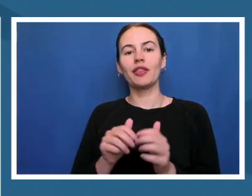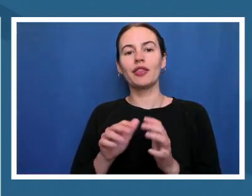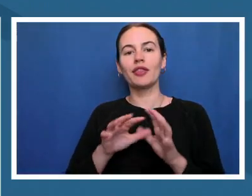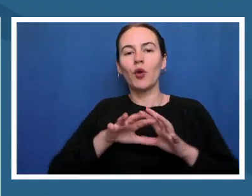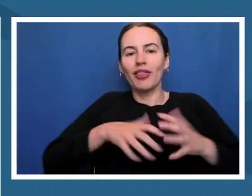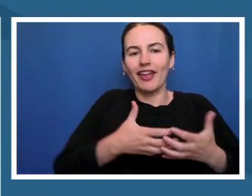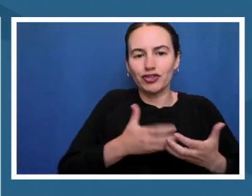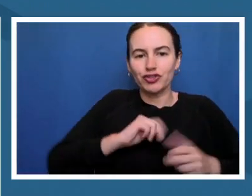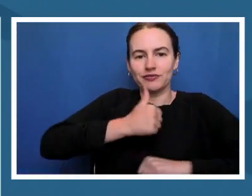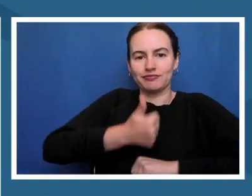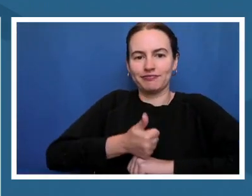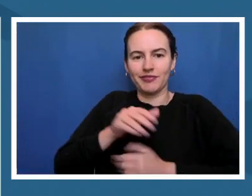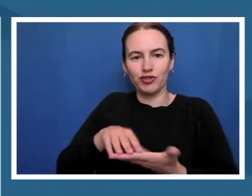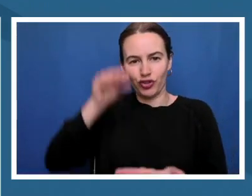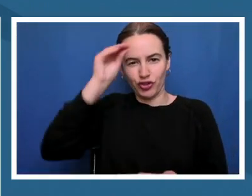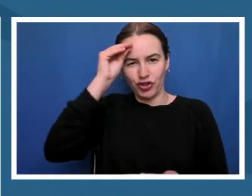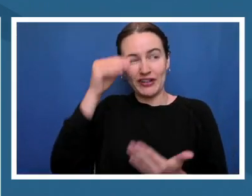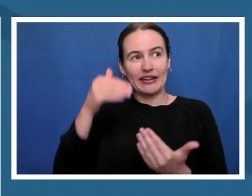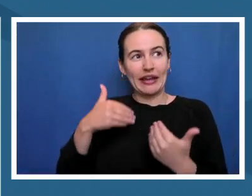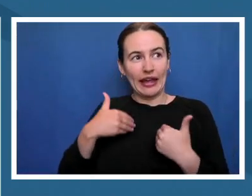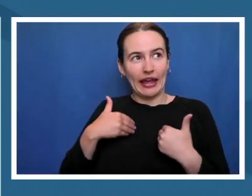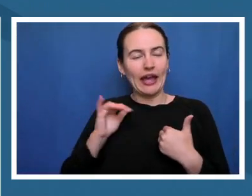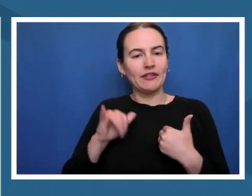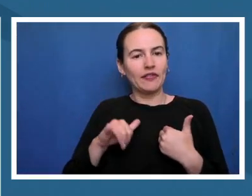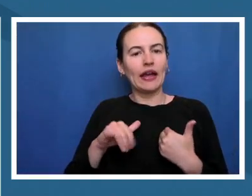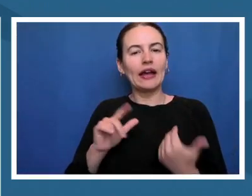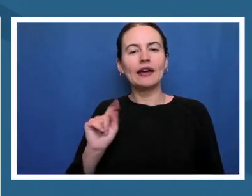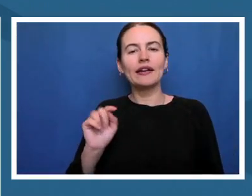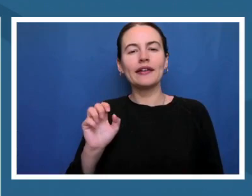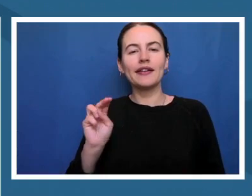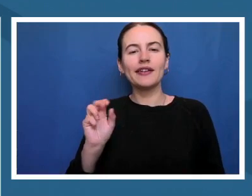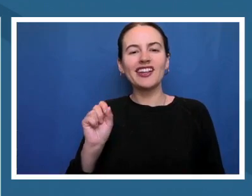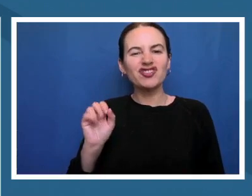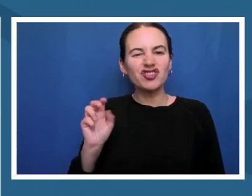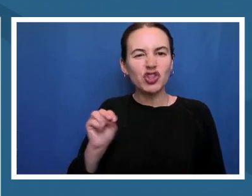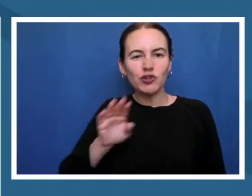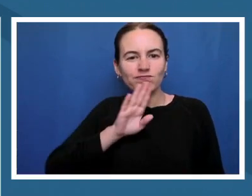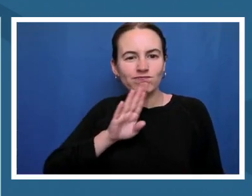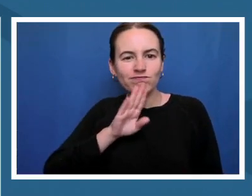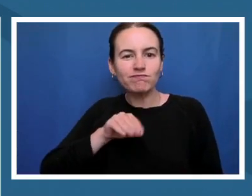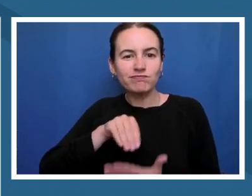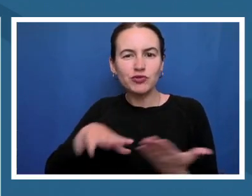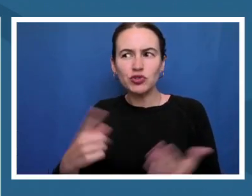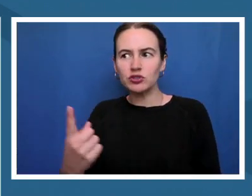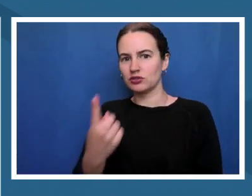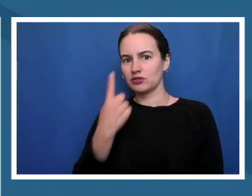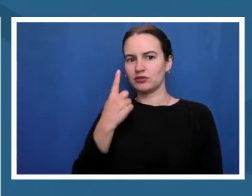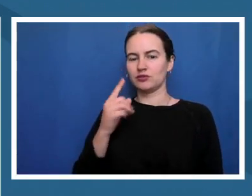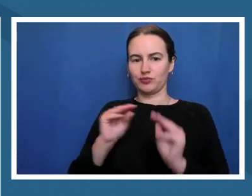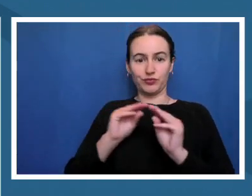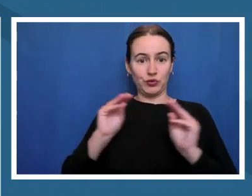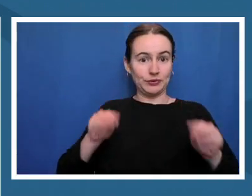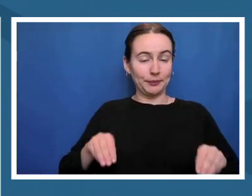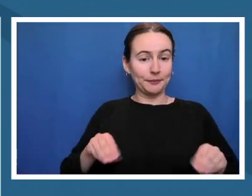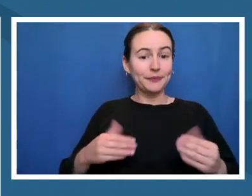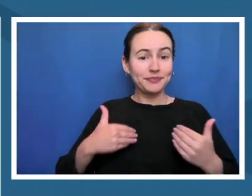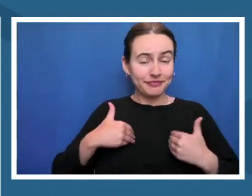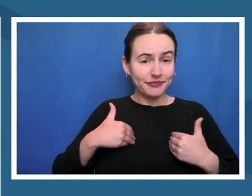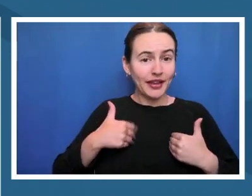of some of that tension when um students sometimes come to us in the museum where we do have